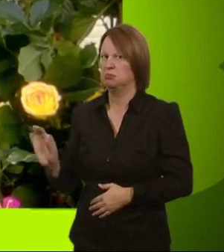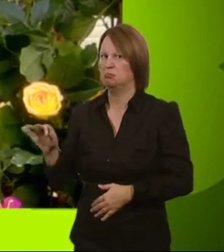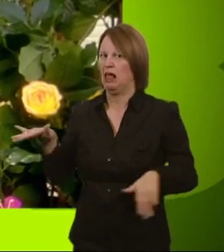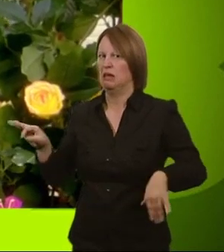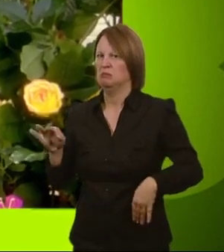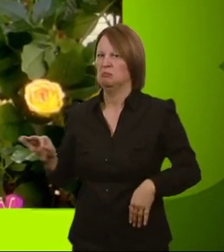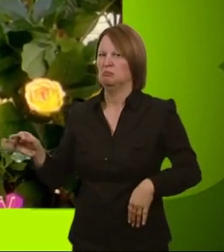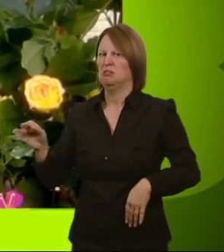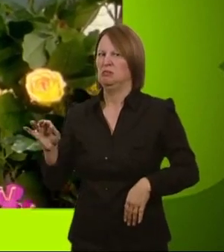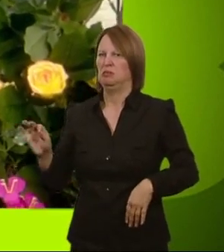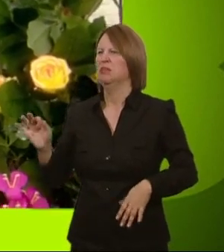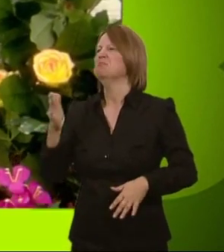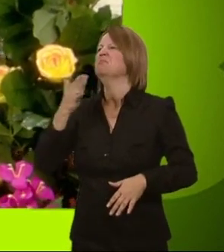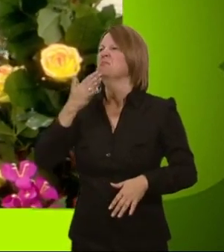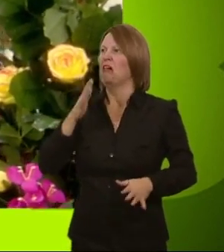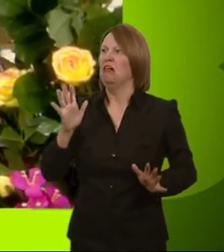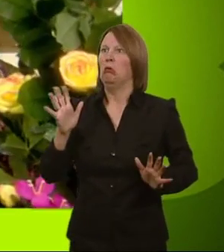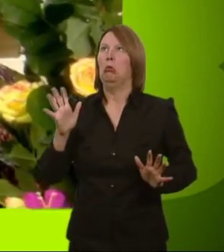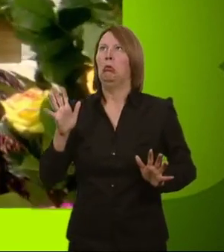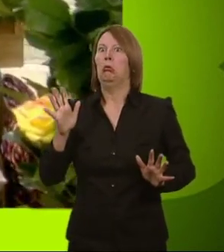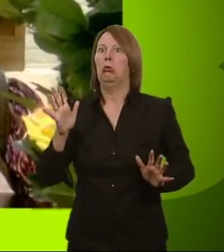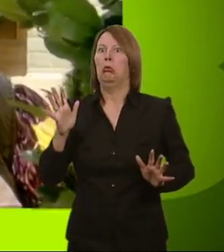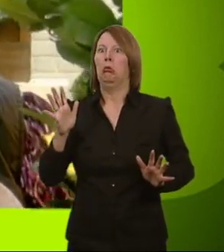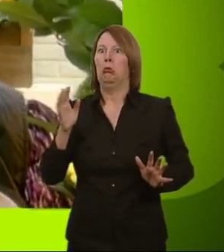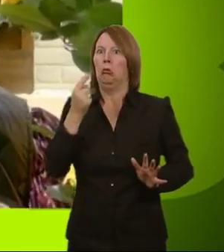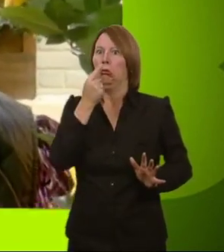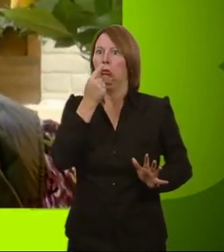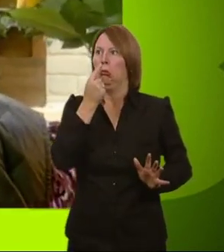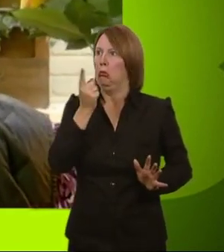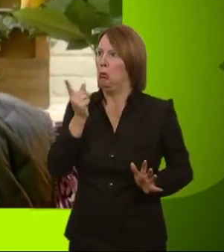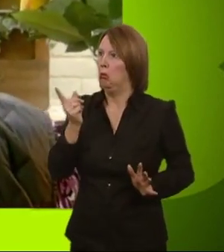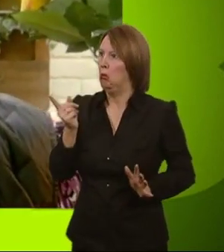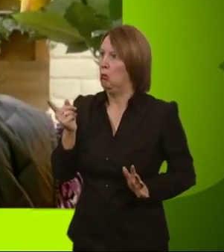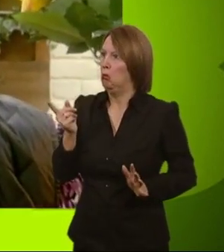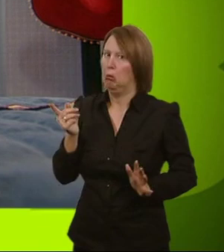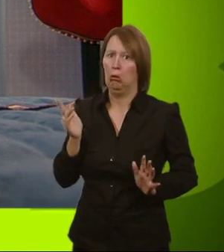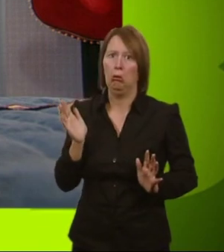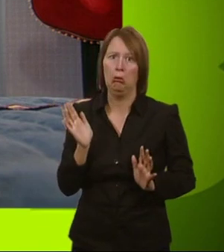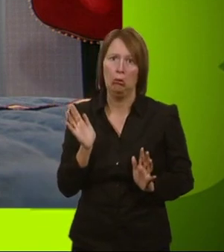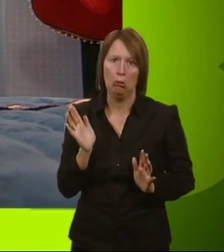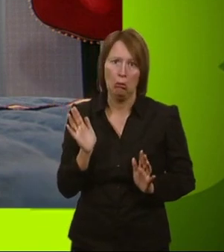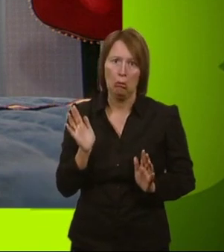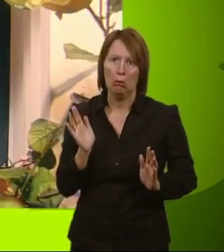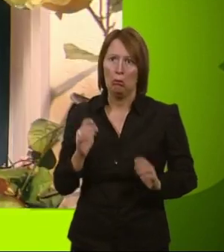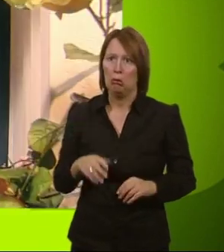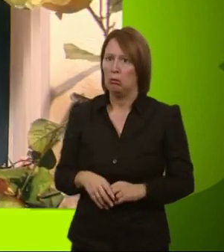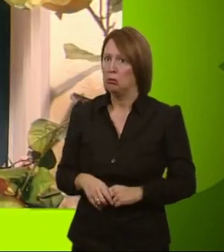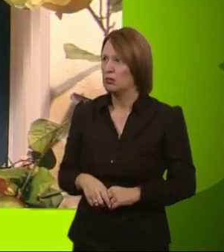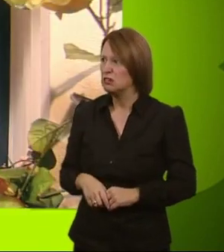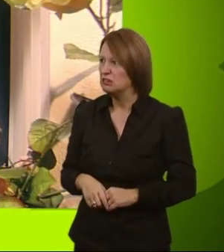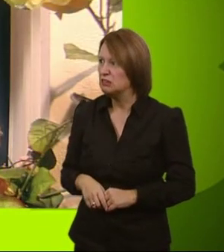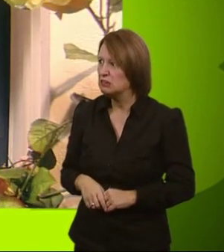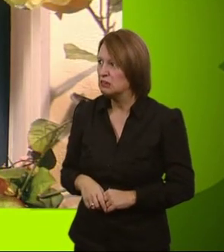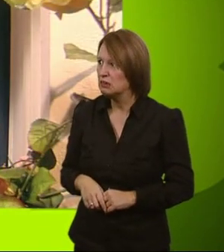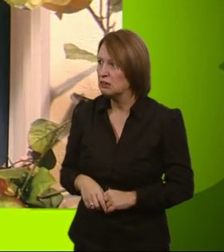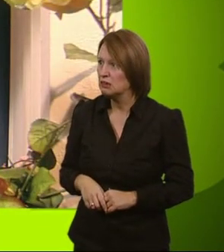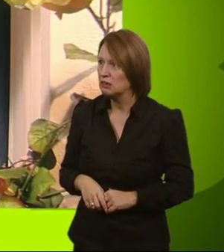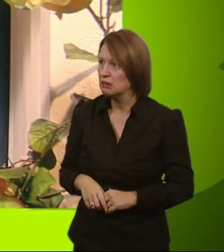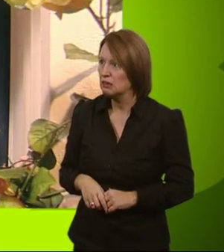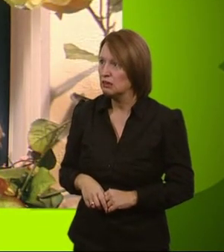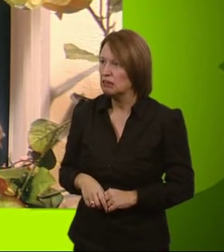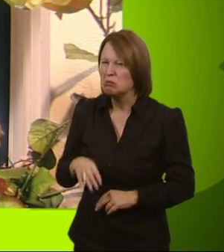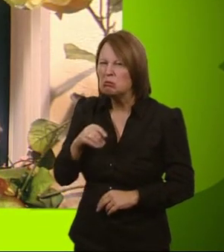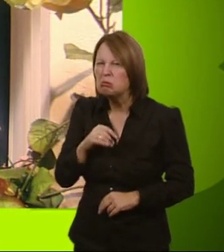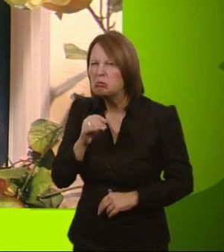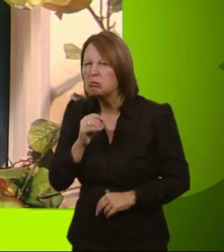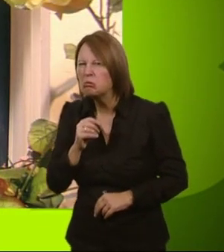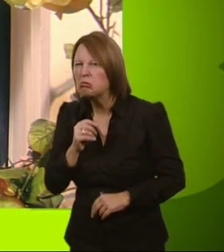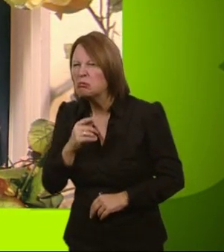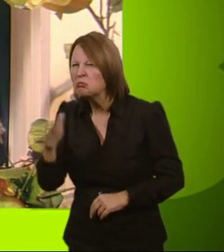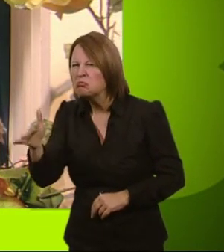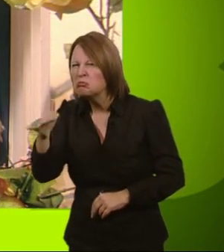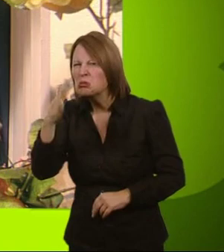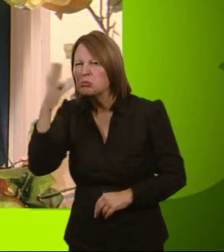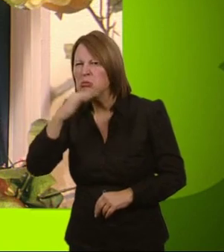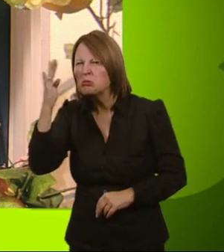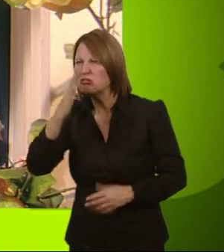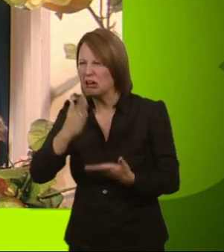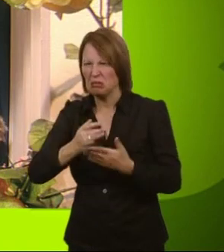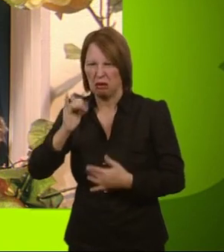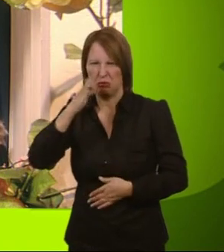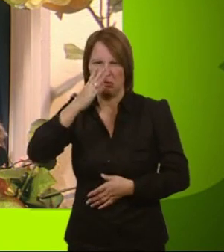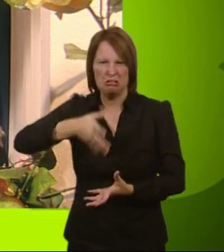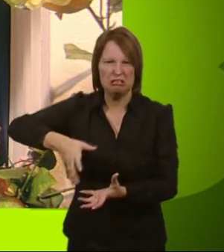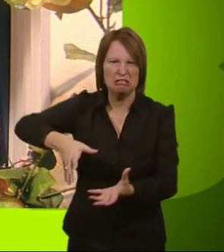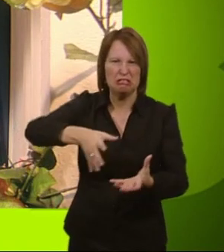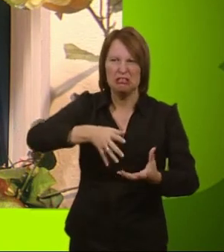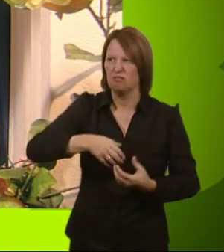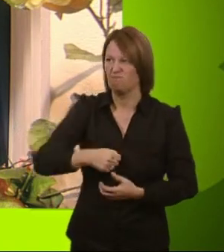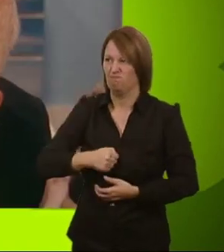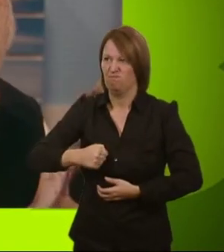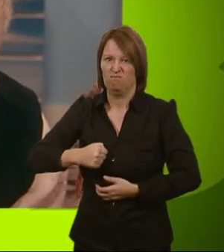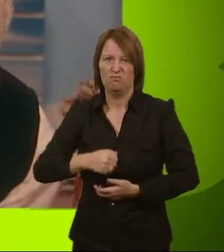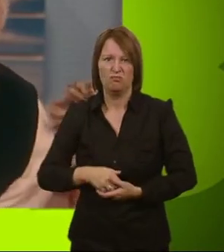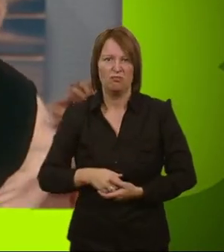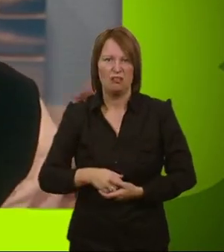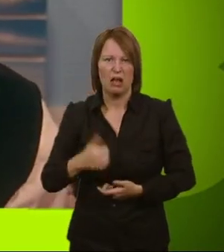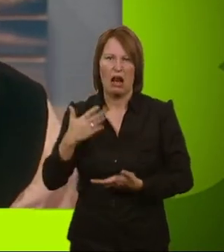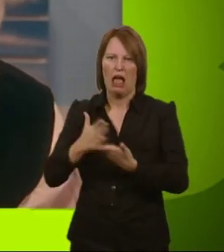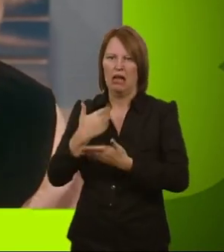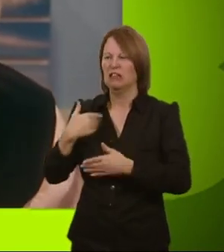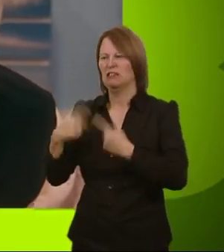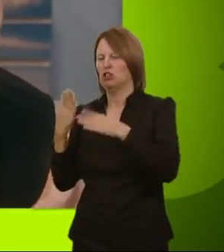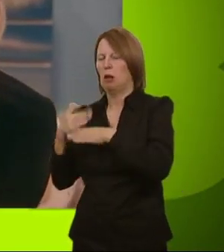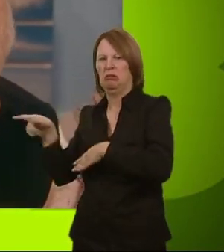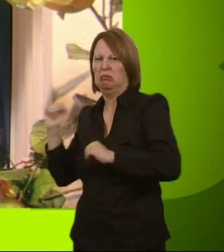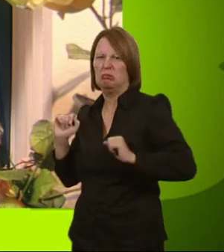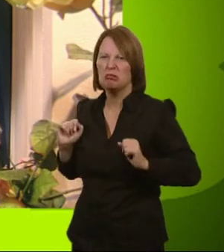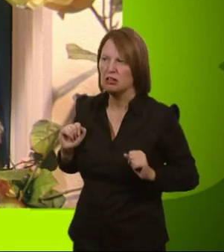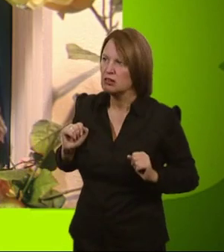lovely that manure must really stink to right bro I'm glad I gave that jaw the swerve my instinct